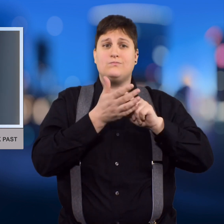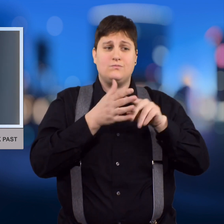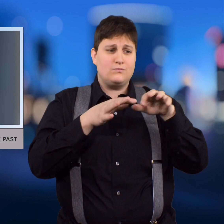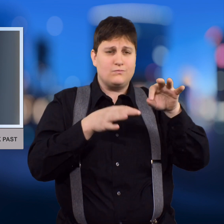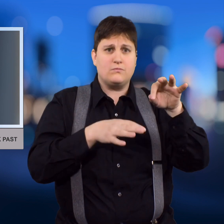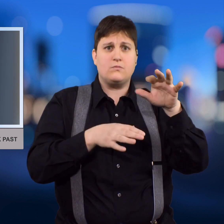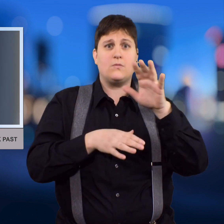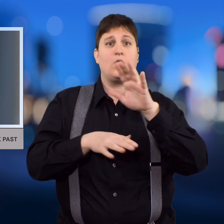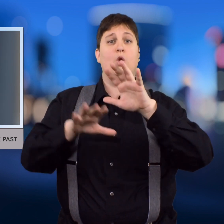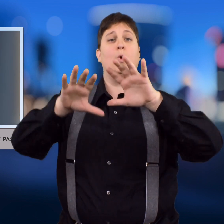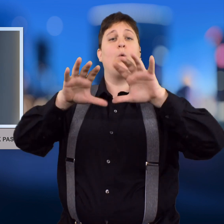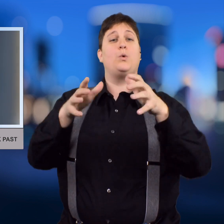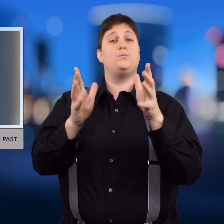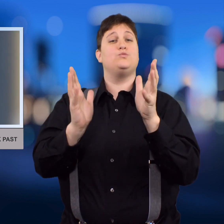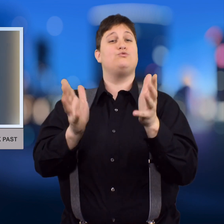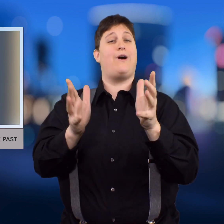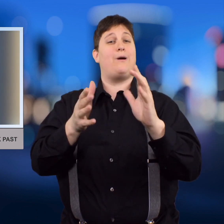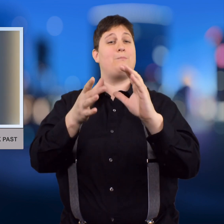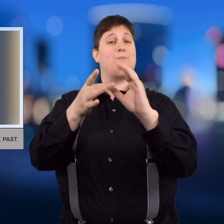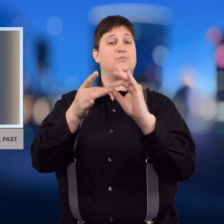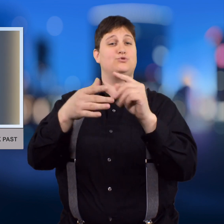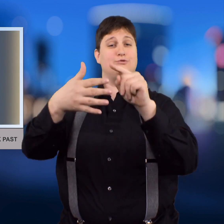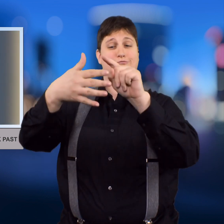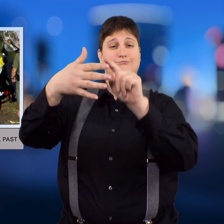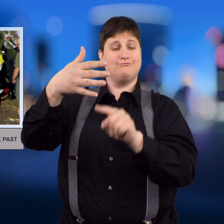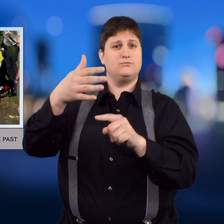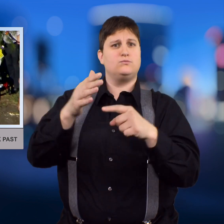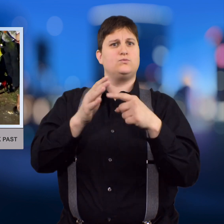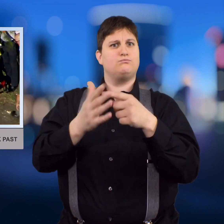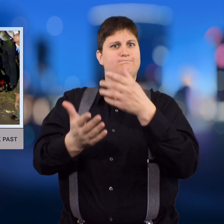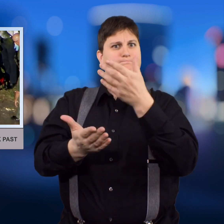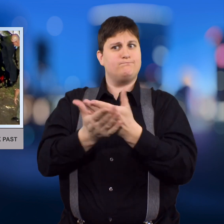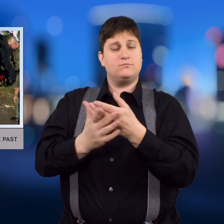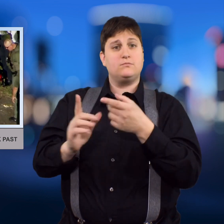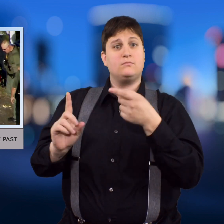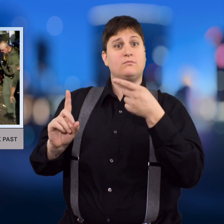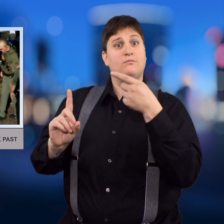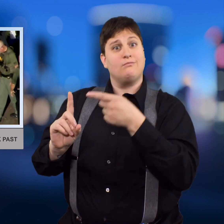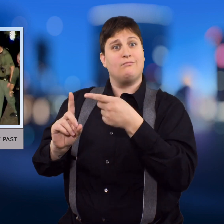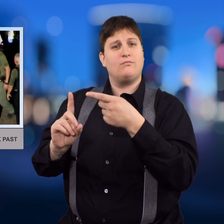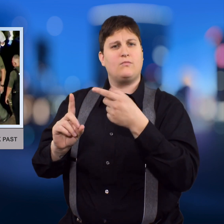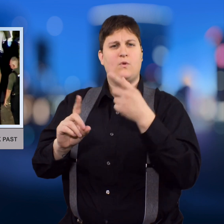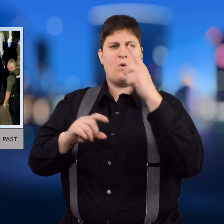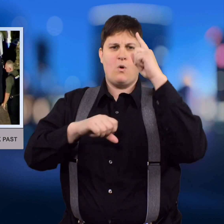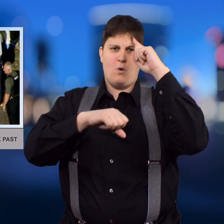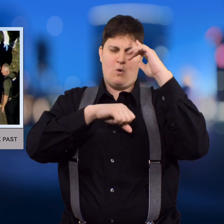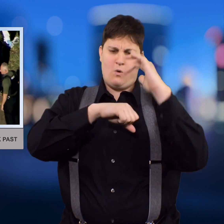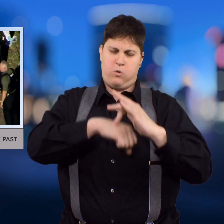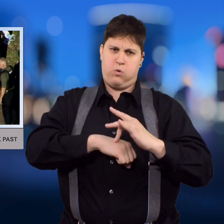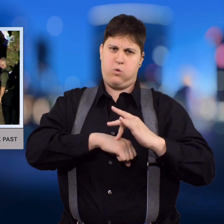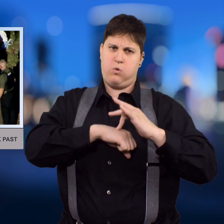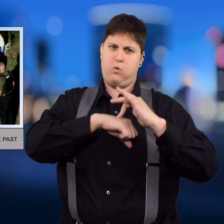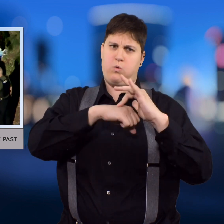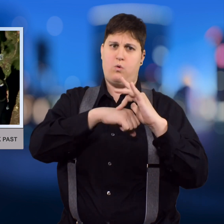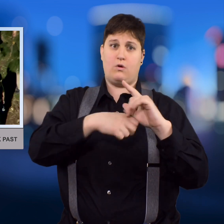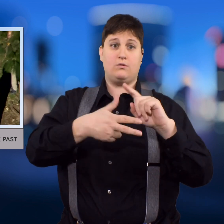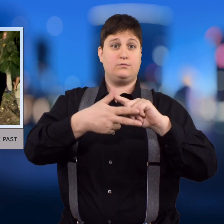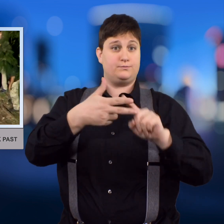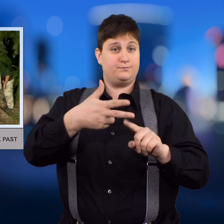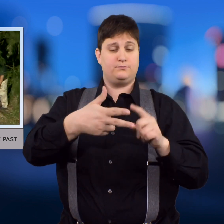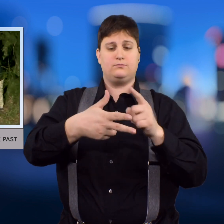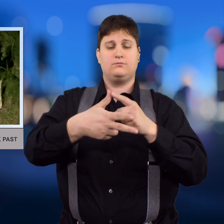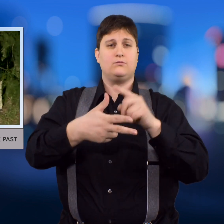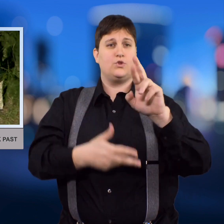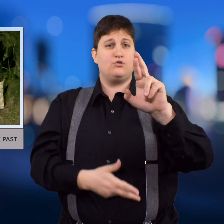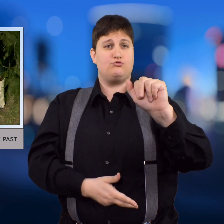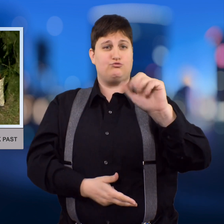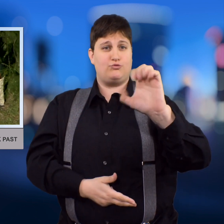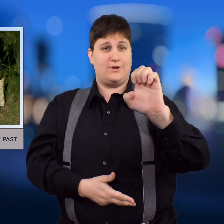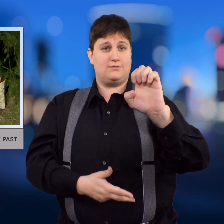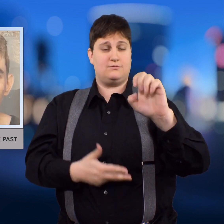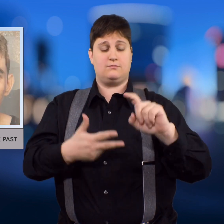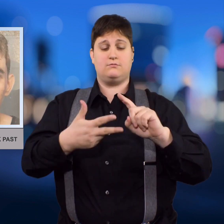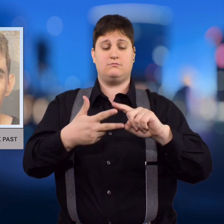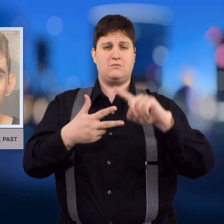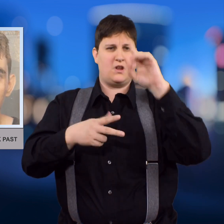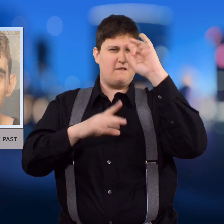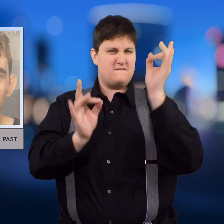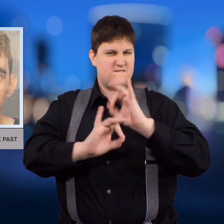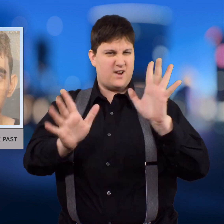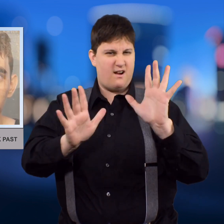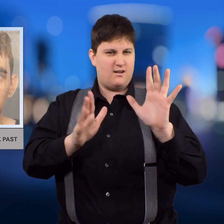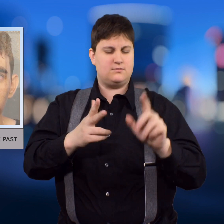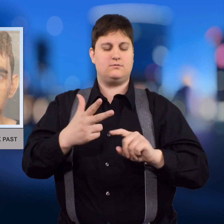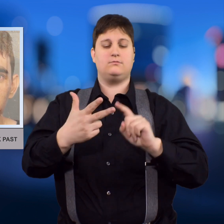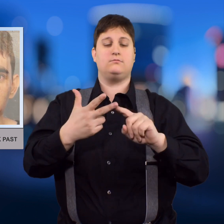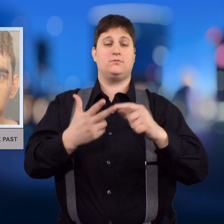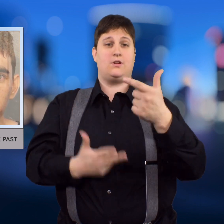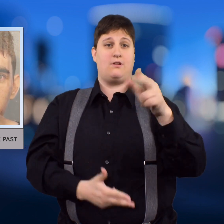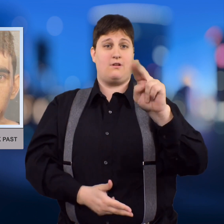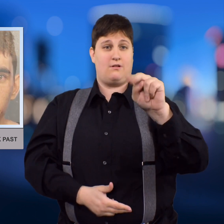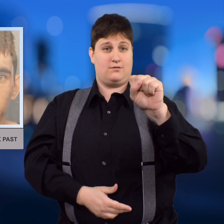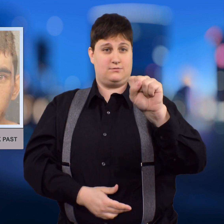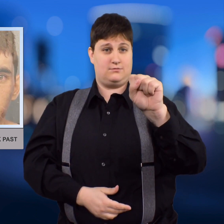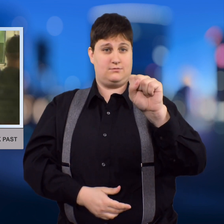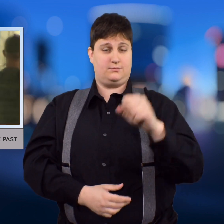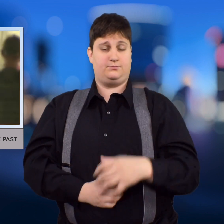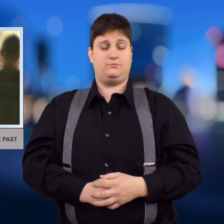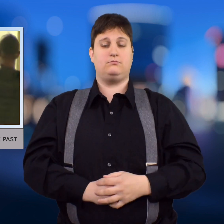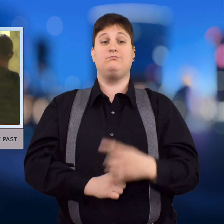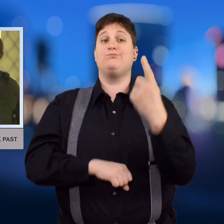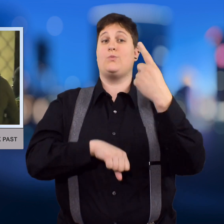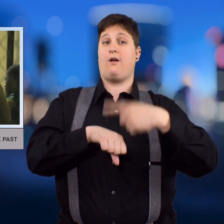Group chat messages show he was obsessed with race, violence, and guns.